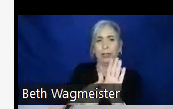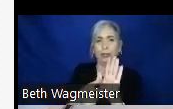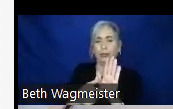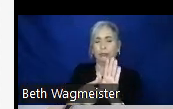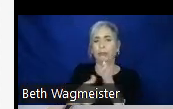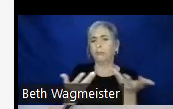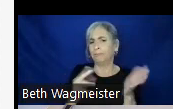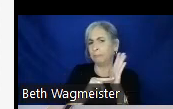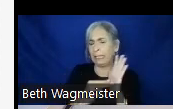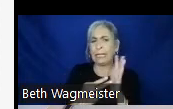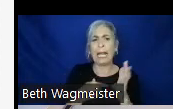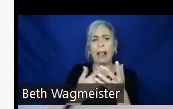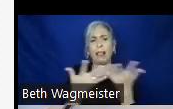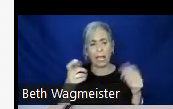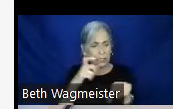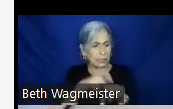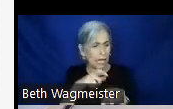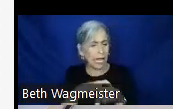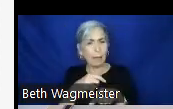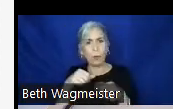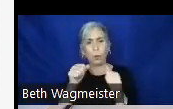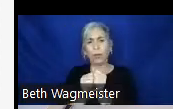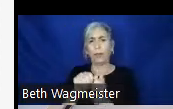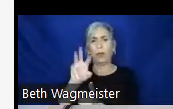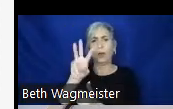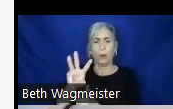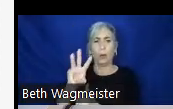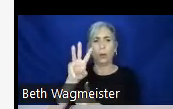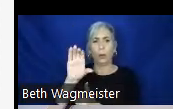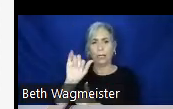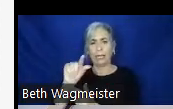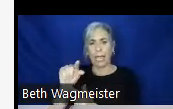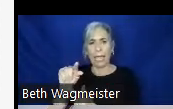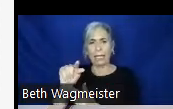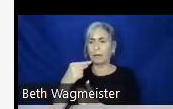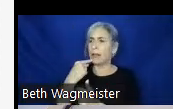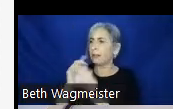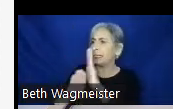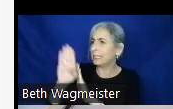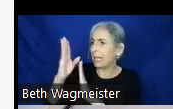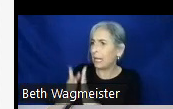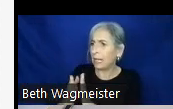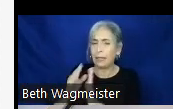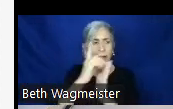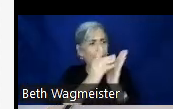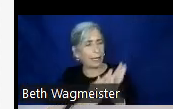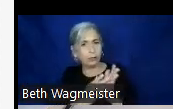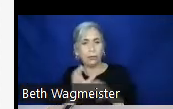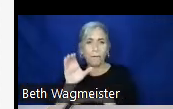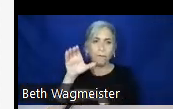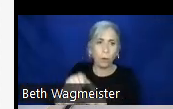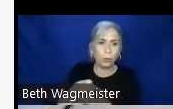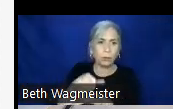I spend time to tell developers and designers to do focus indication. Where the focus is on